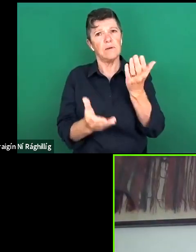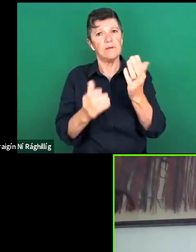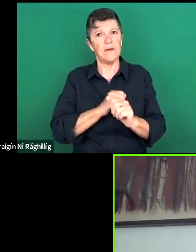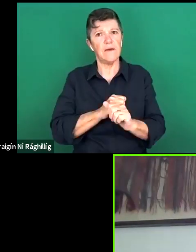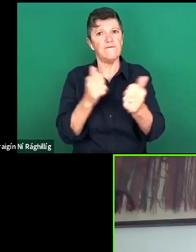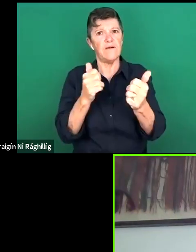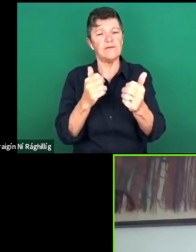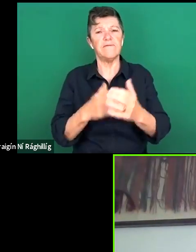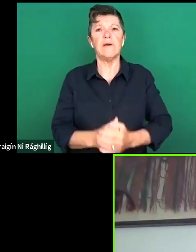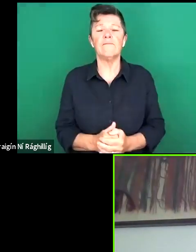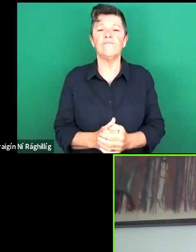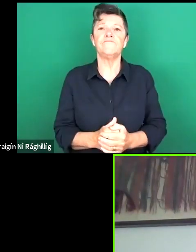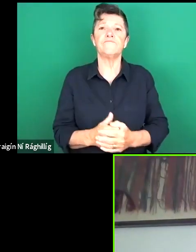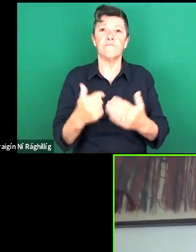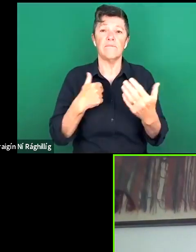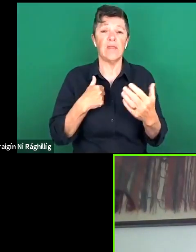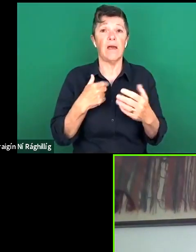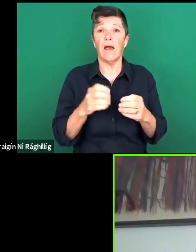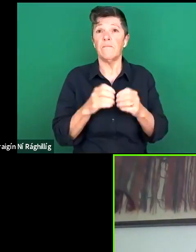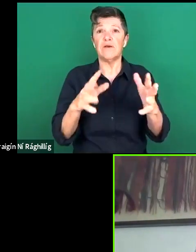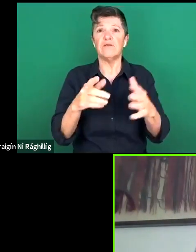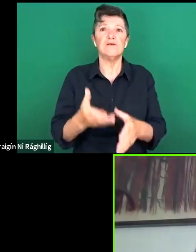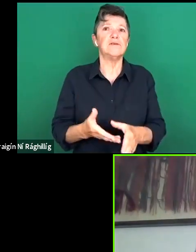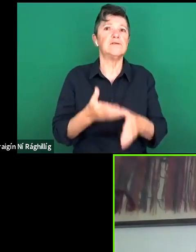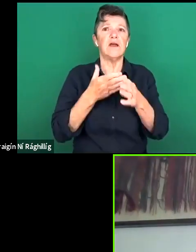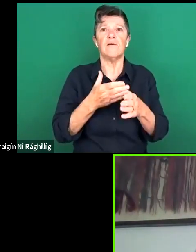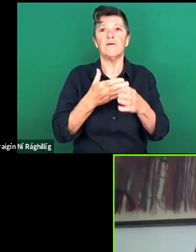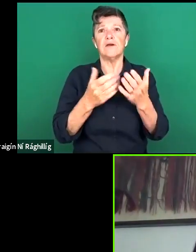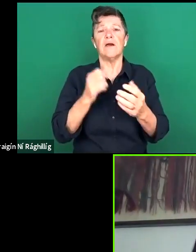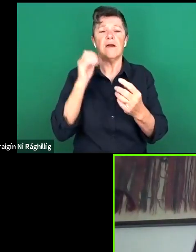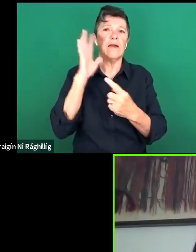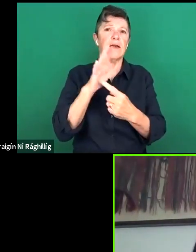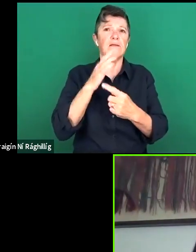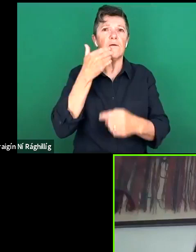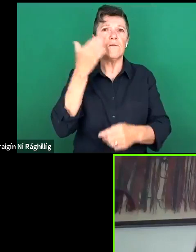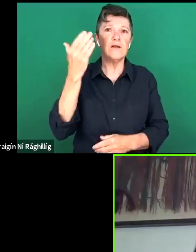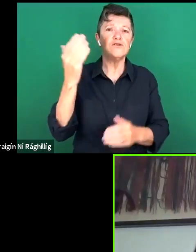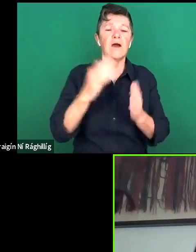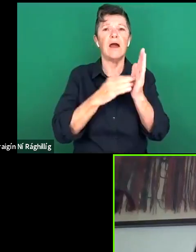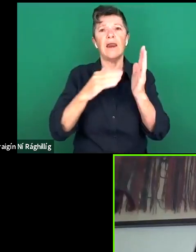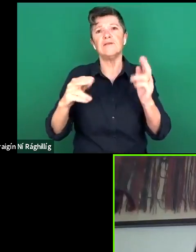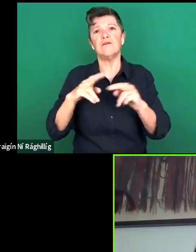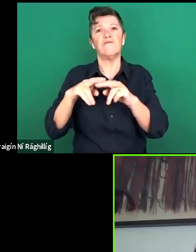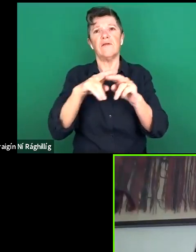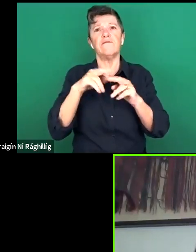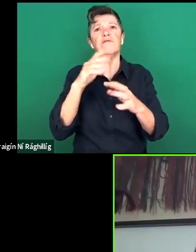Without putting our analysis we cannot